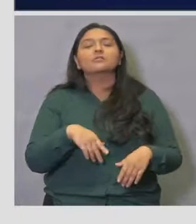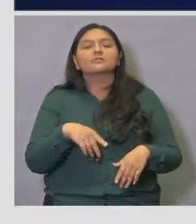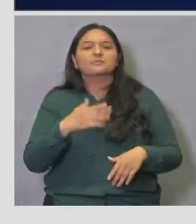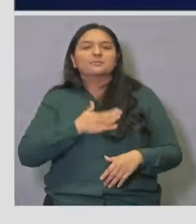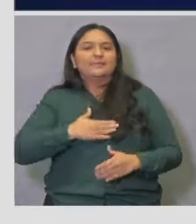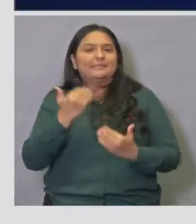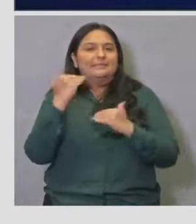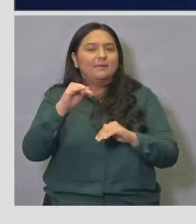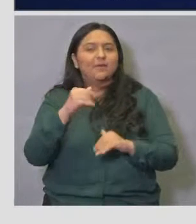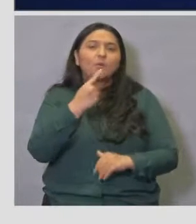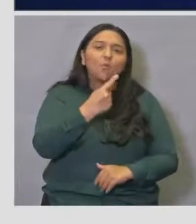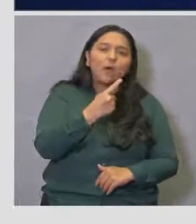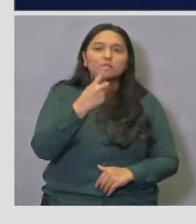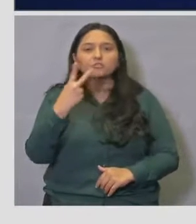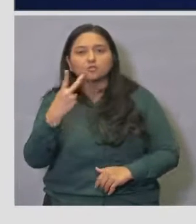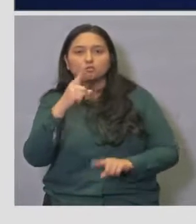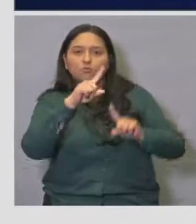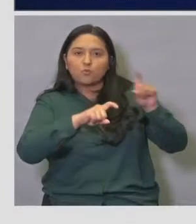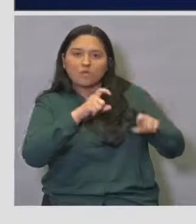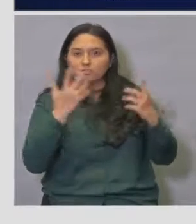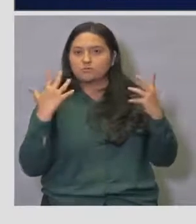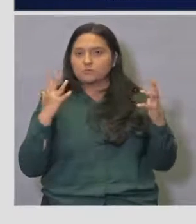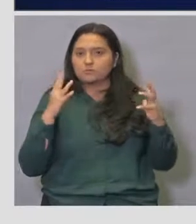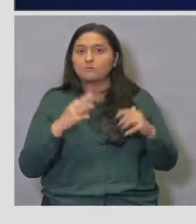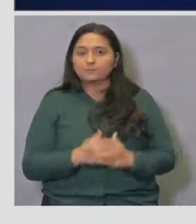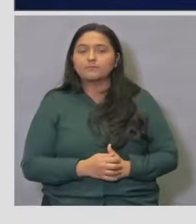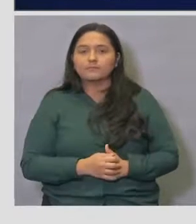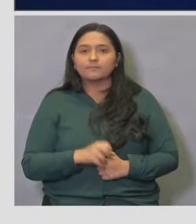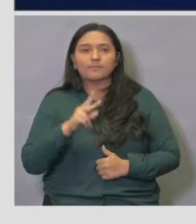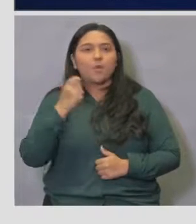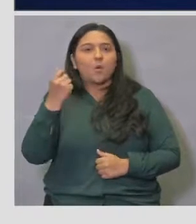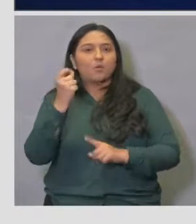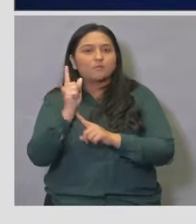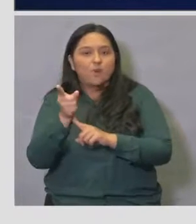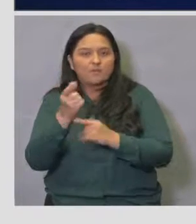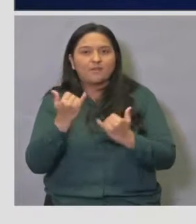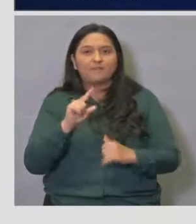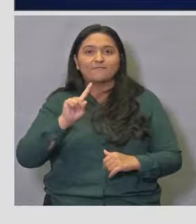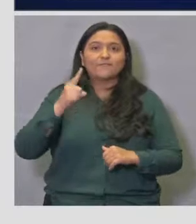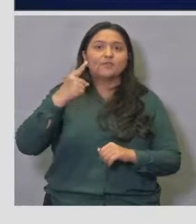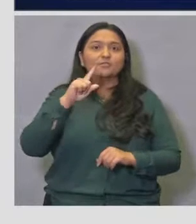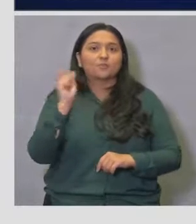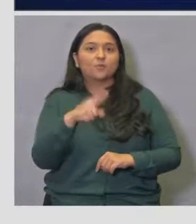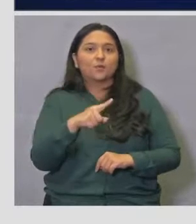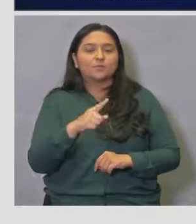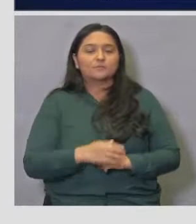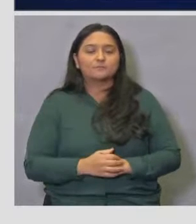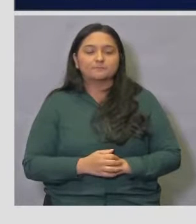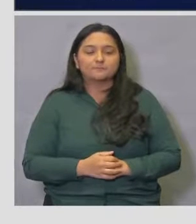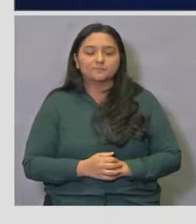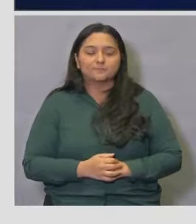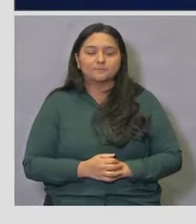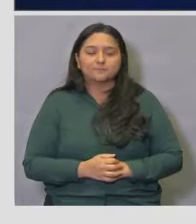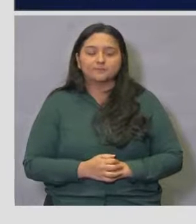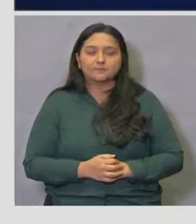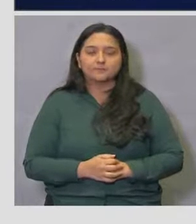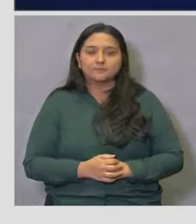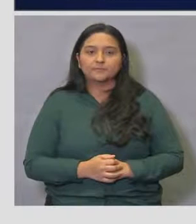IN THE QUEUE. WE ASK THAT YOU PLEASE LIMIT YOURSELF TO WANT TO DO QUESTIONS PER REPORTER.